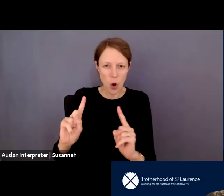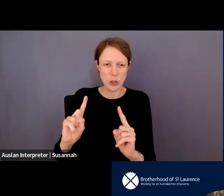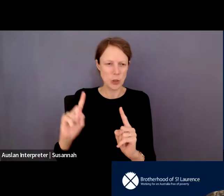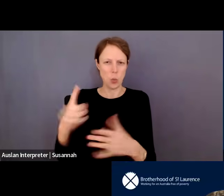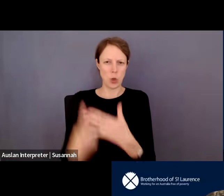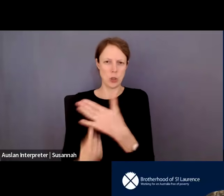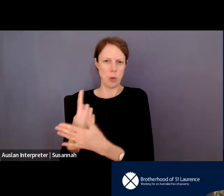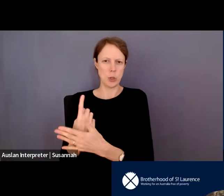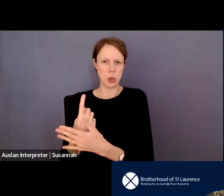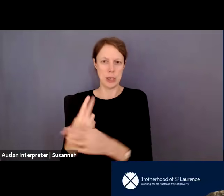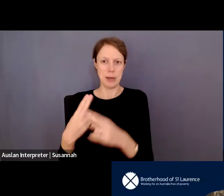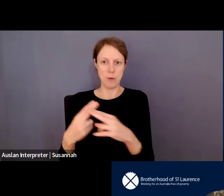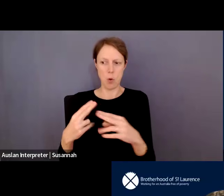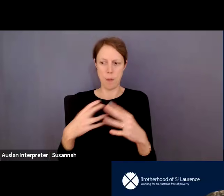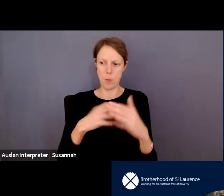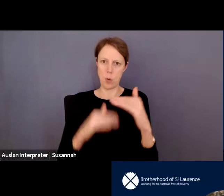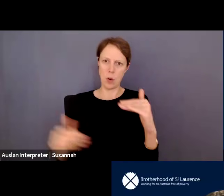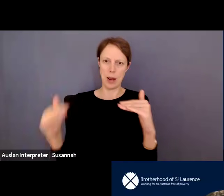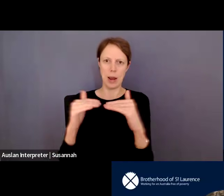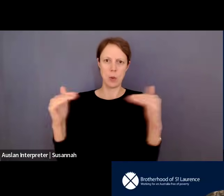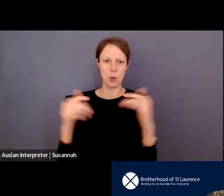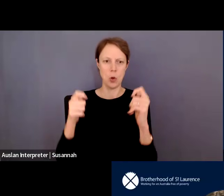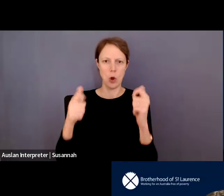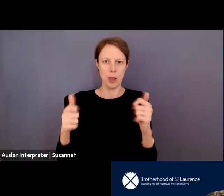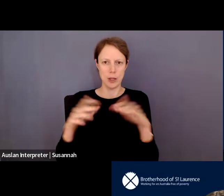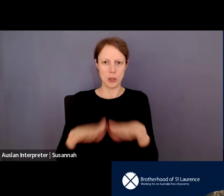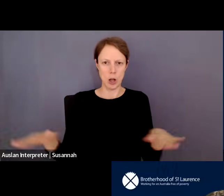change to bring more equity into Australia's early childhood development system?